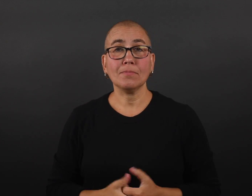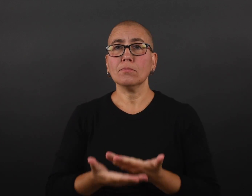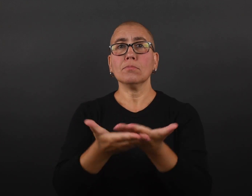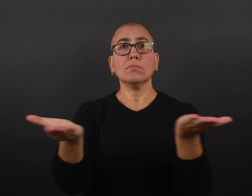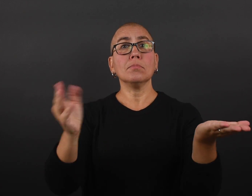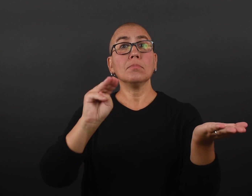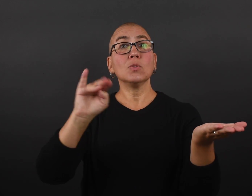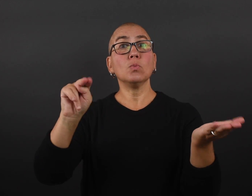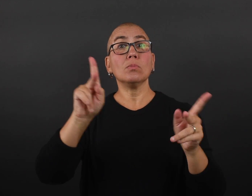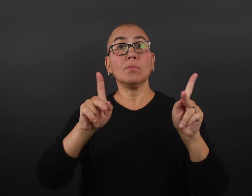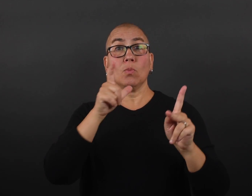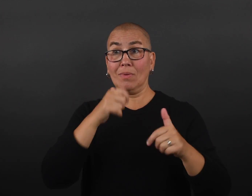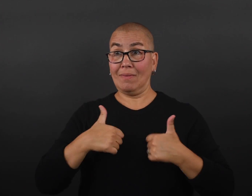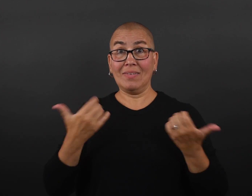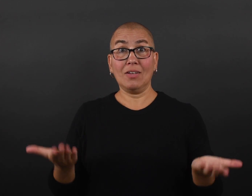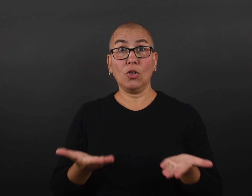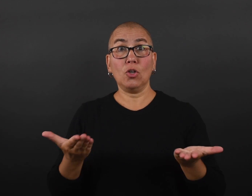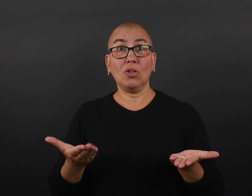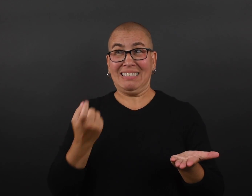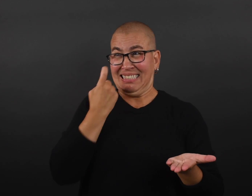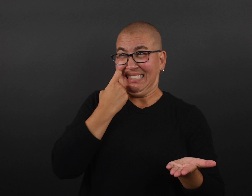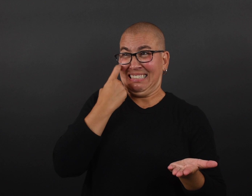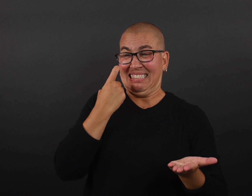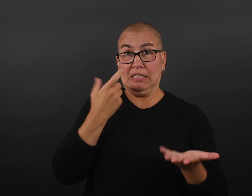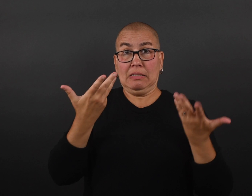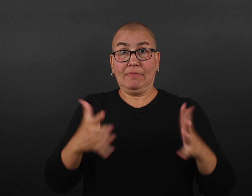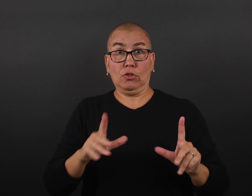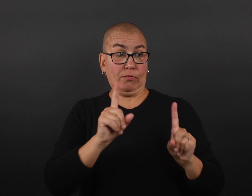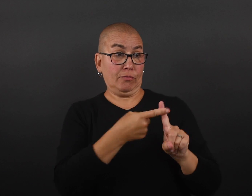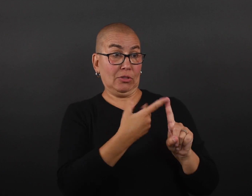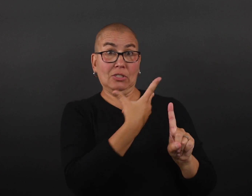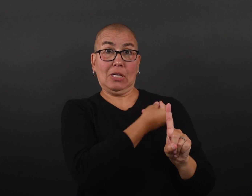program by one week through August 22nd.